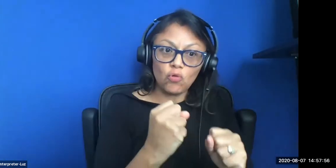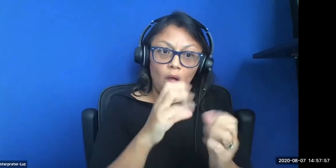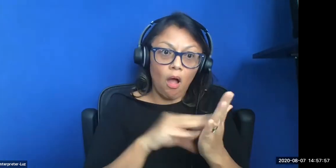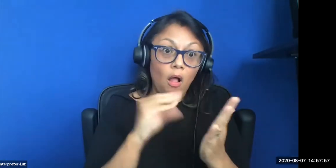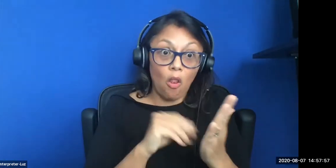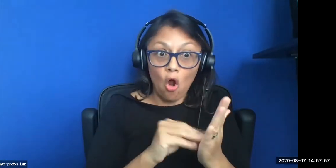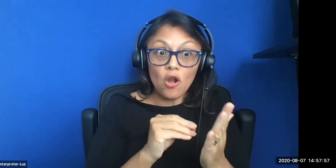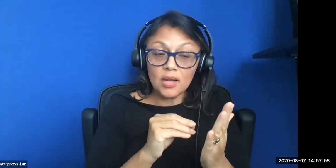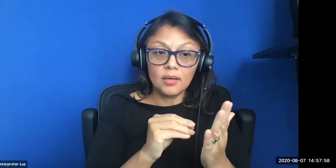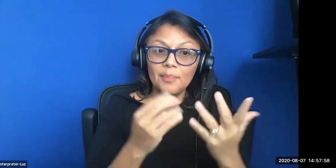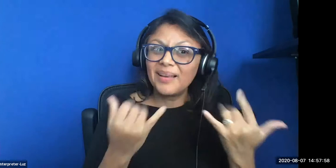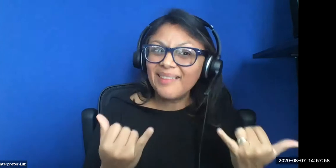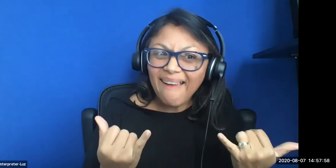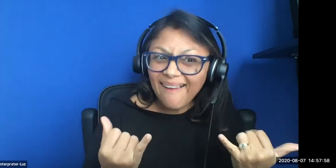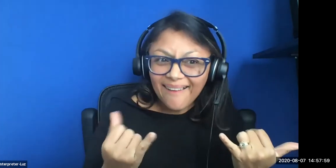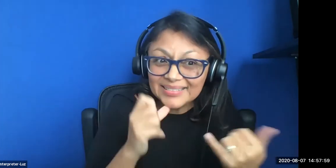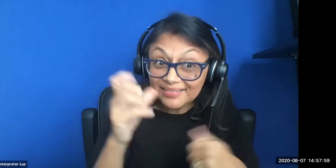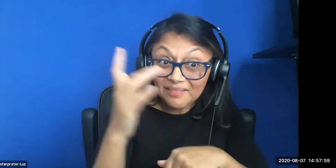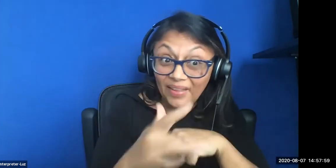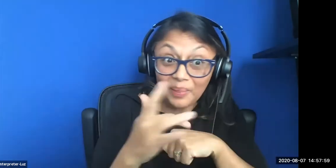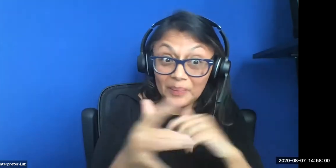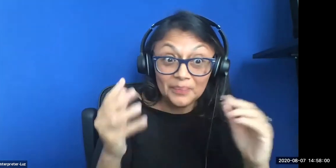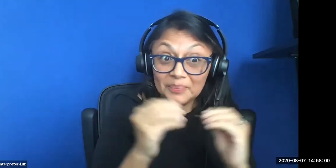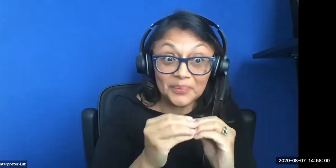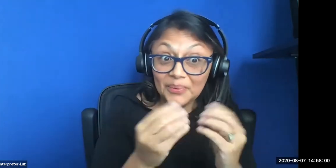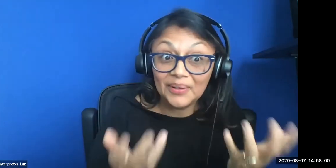Channelle Charest: But that's not available to us anymore. And so it's kind of that idea of, well,